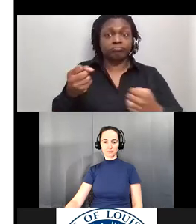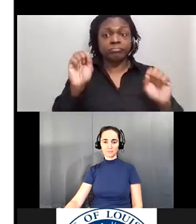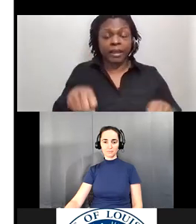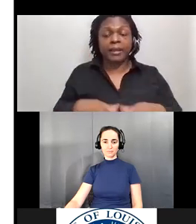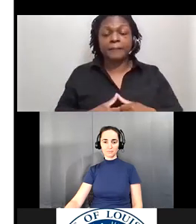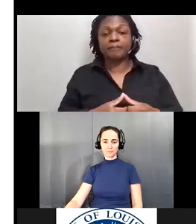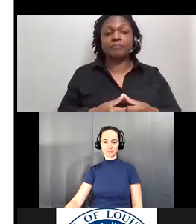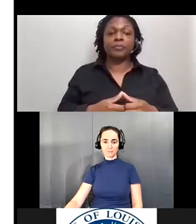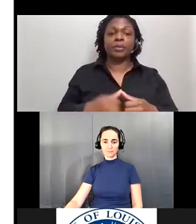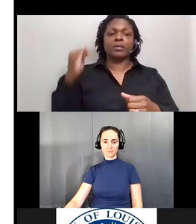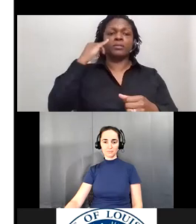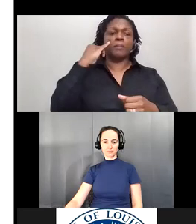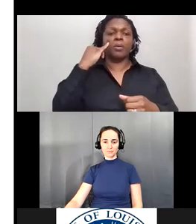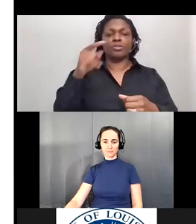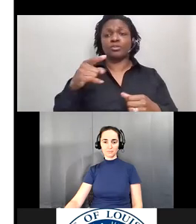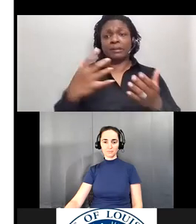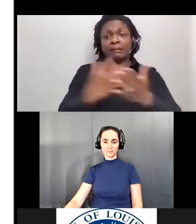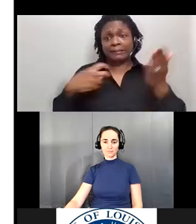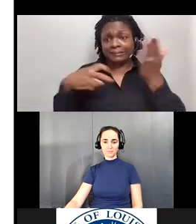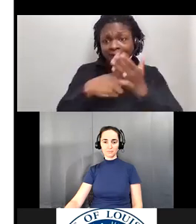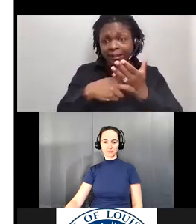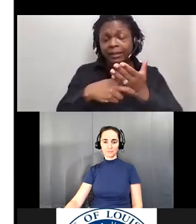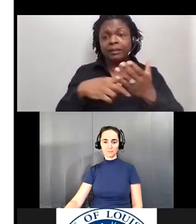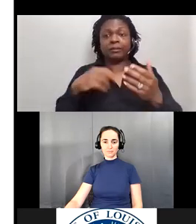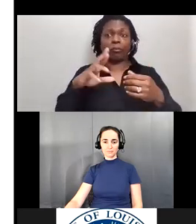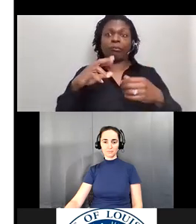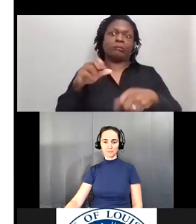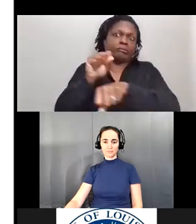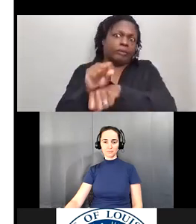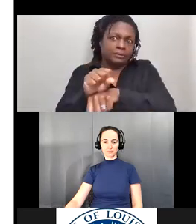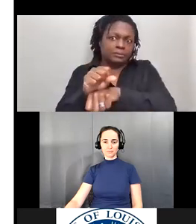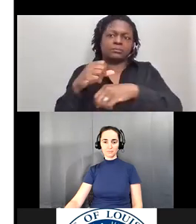15:58:36 Even in an arrest anything but really Let's just hope nobody's getting arrested.